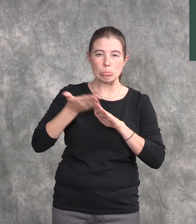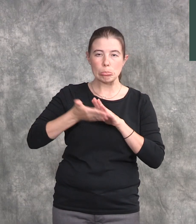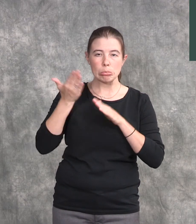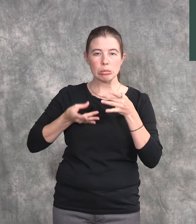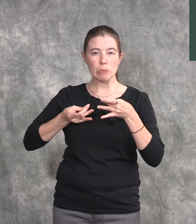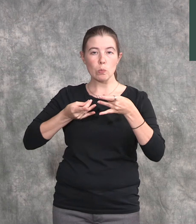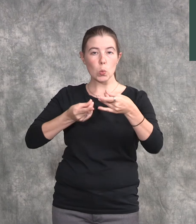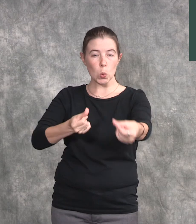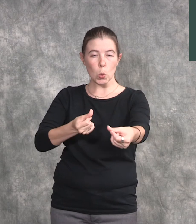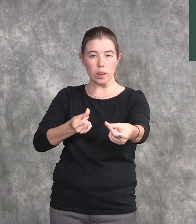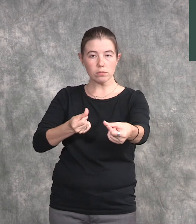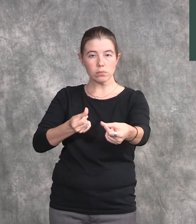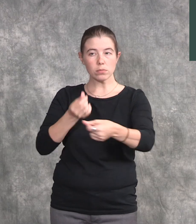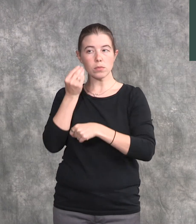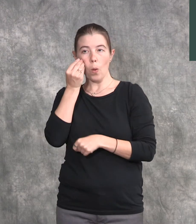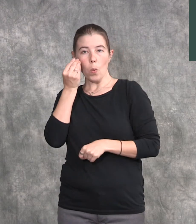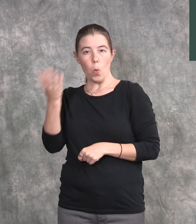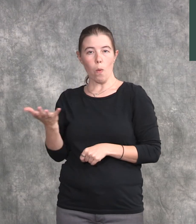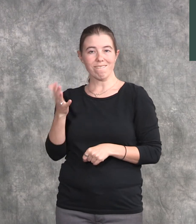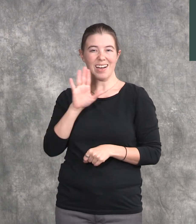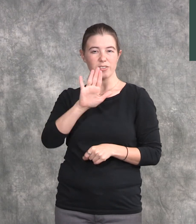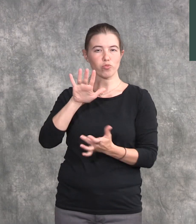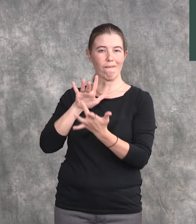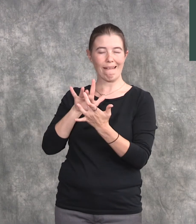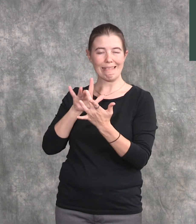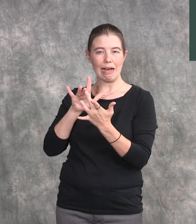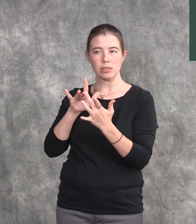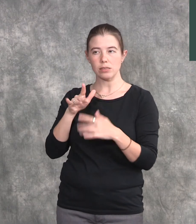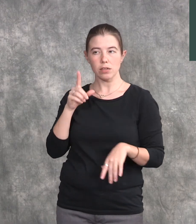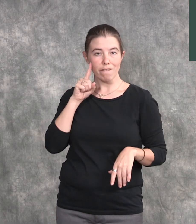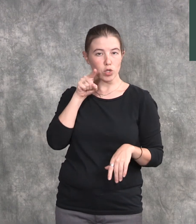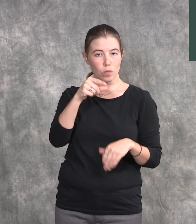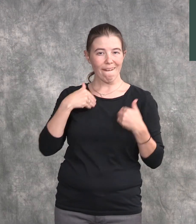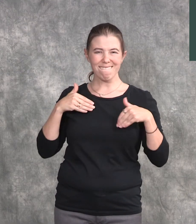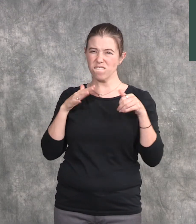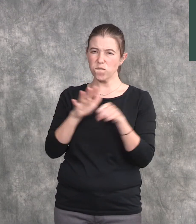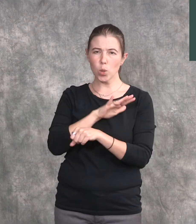to operate smoothly, notify your contact of this.